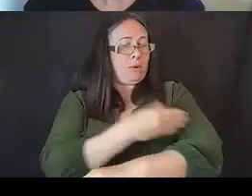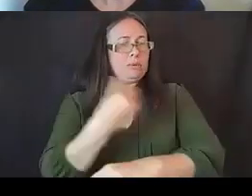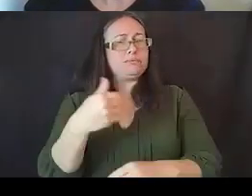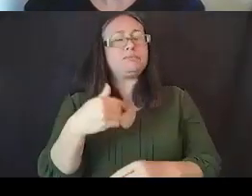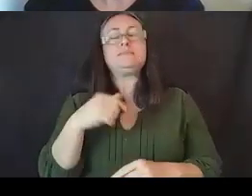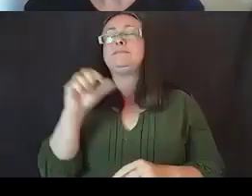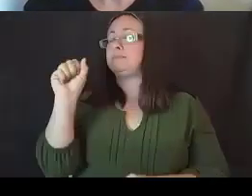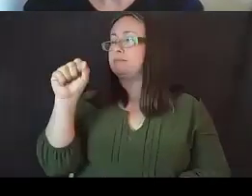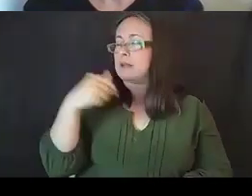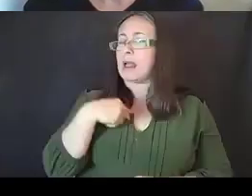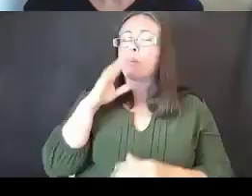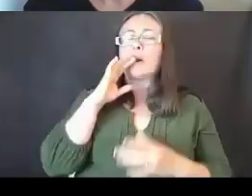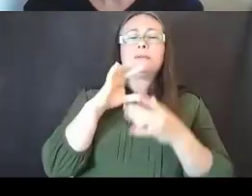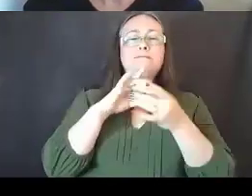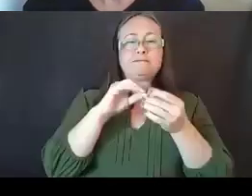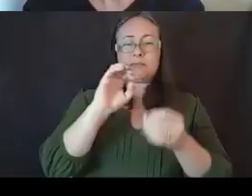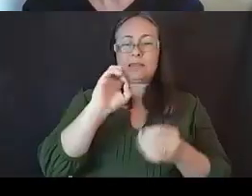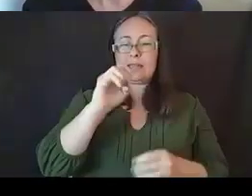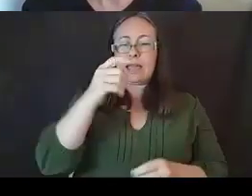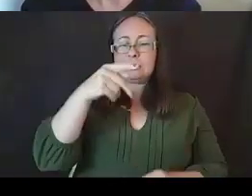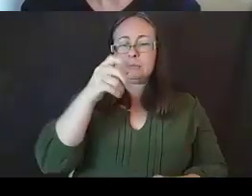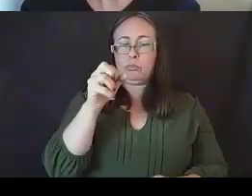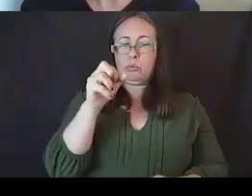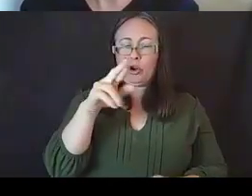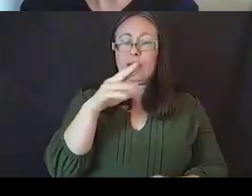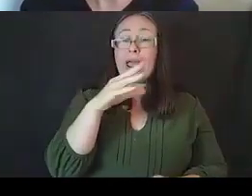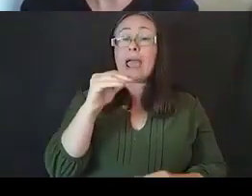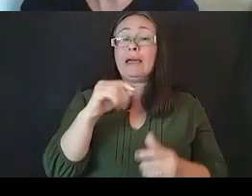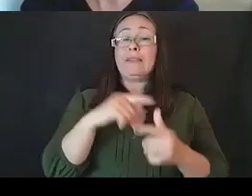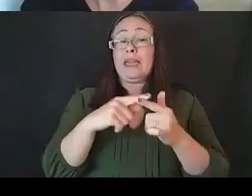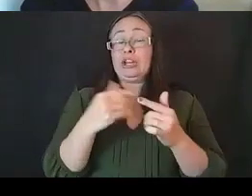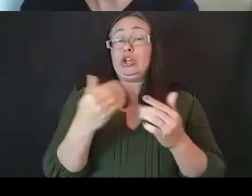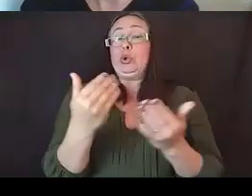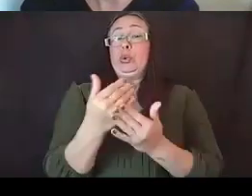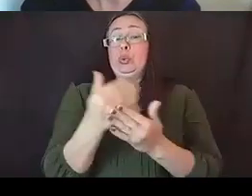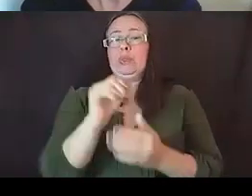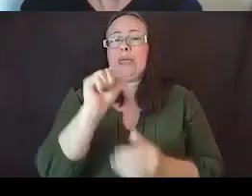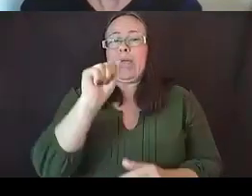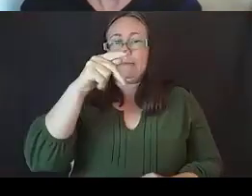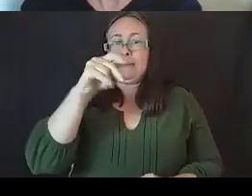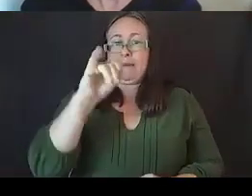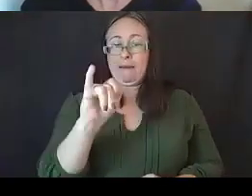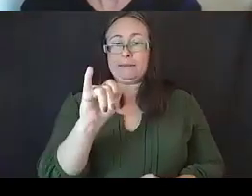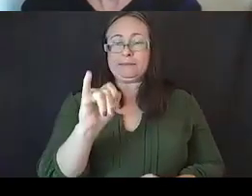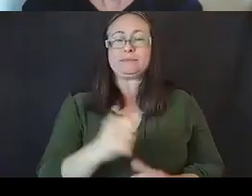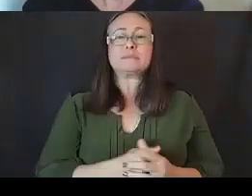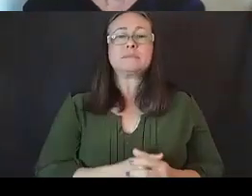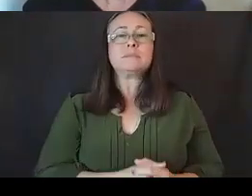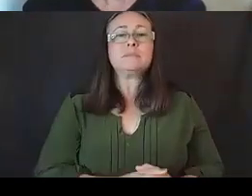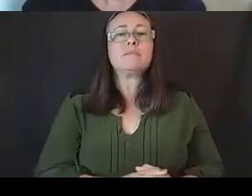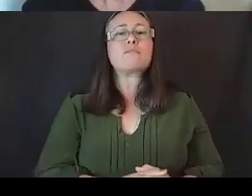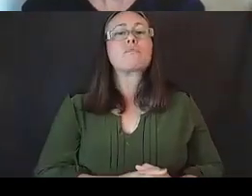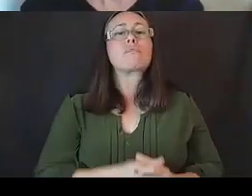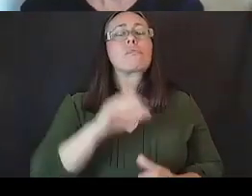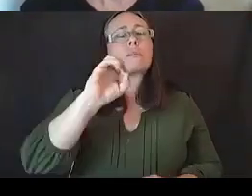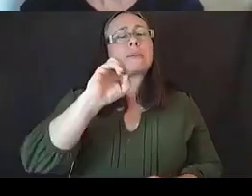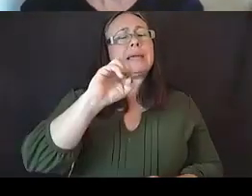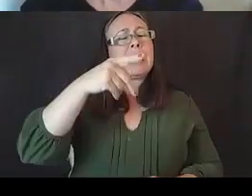ExPORTER and then something newer that we have, the API. So ExPORTER, what ExPORTER is.